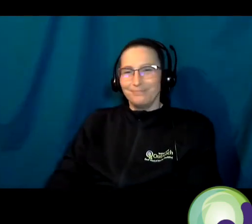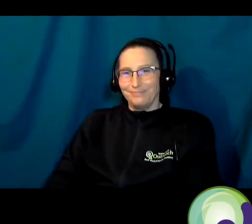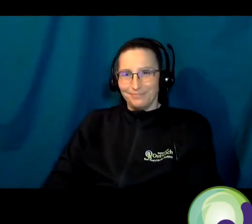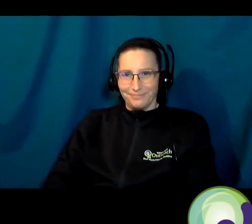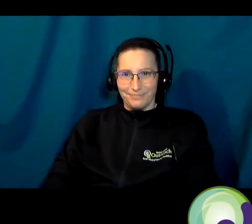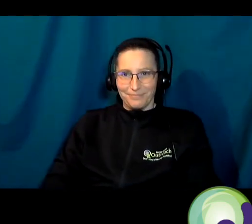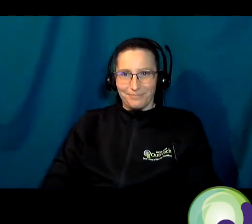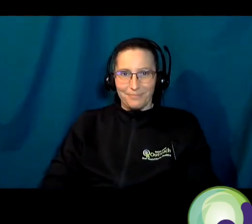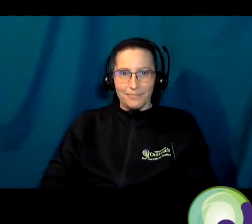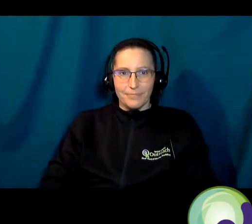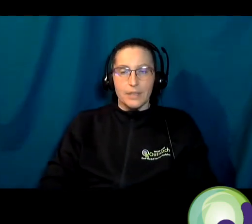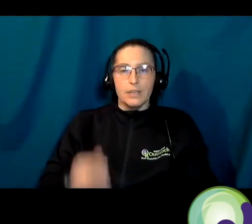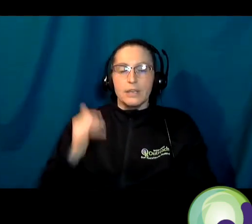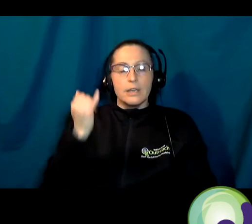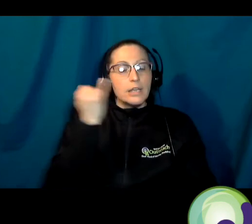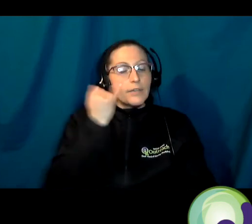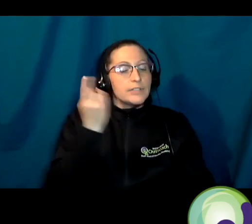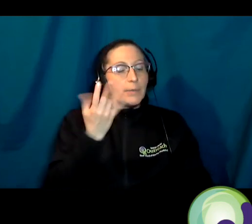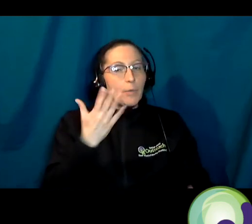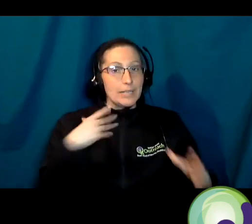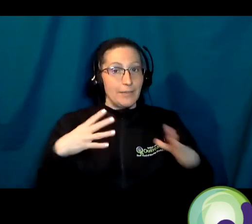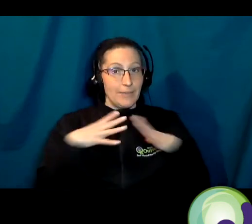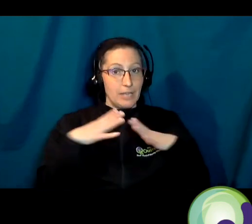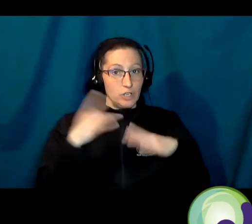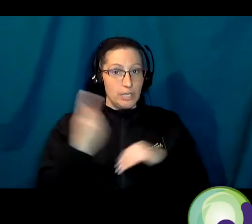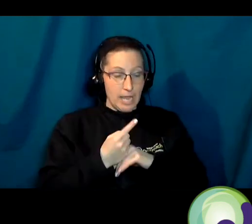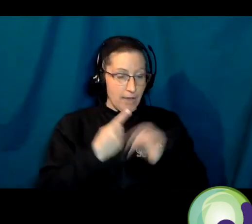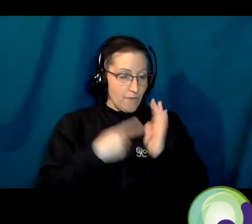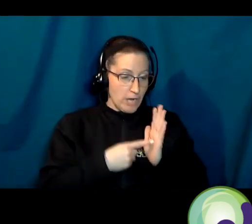So if somebody is looking to take a vacation day, for example, use some of those hours